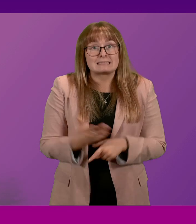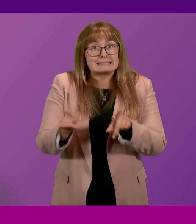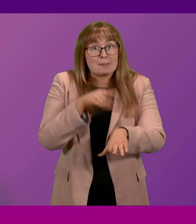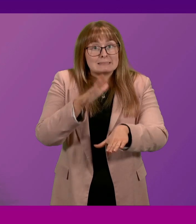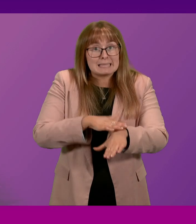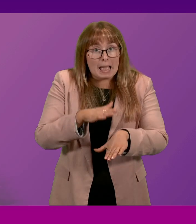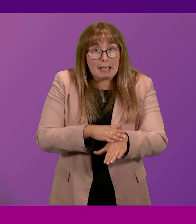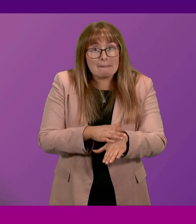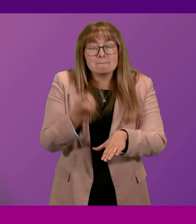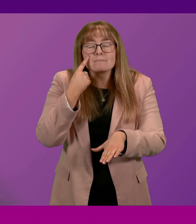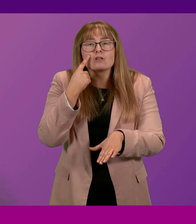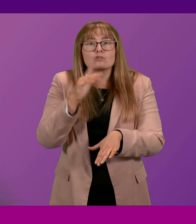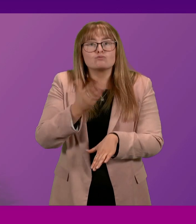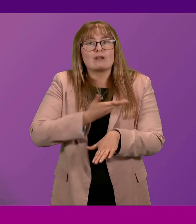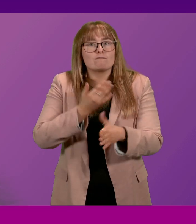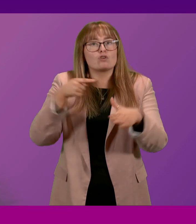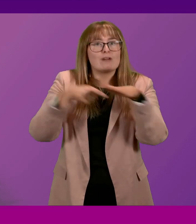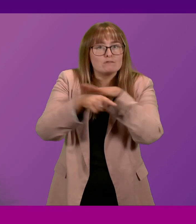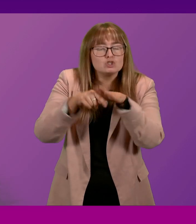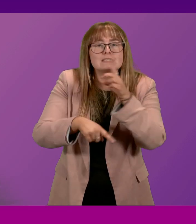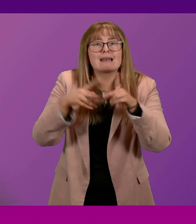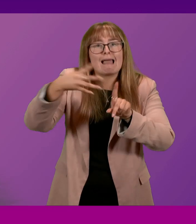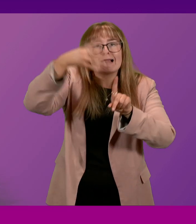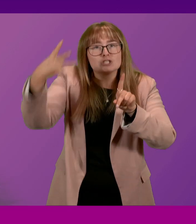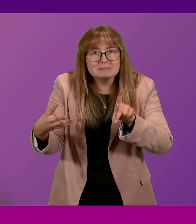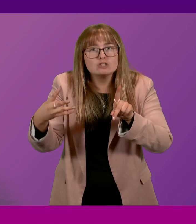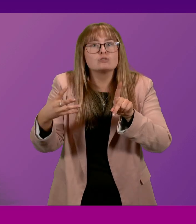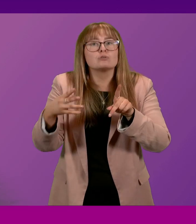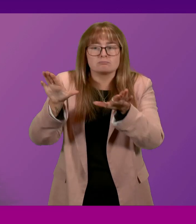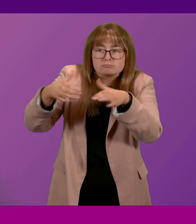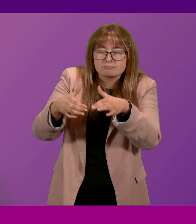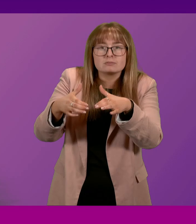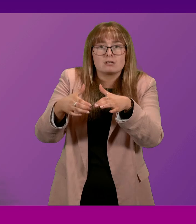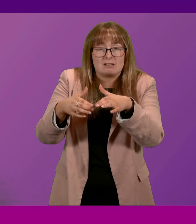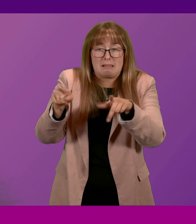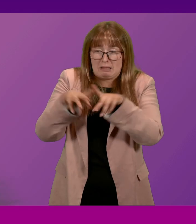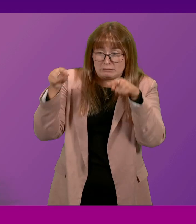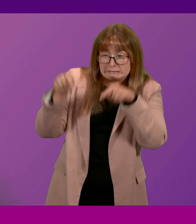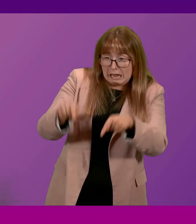we see the rights of refugees and of LGBTQ+ folks coming under attack from Westminster